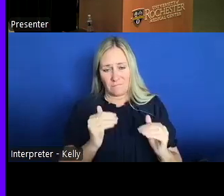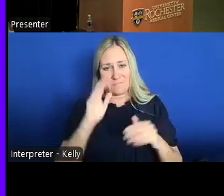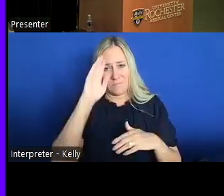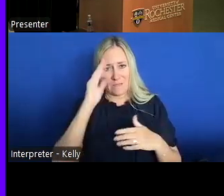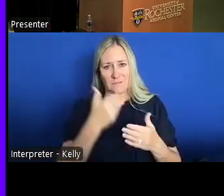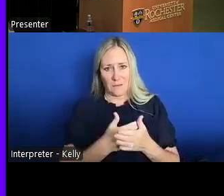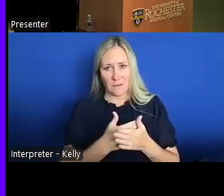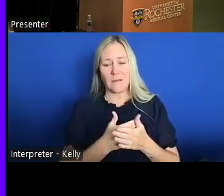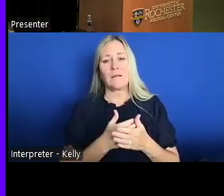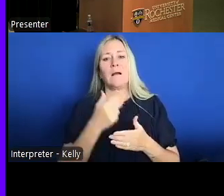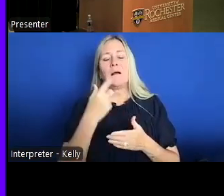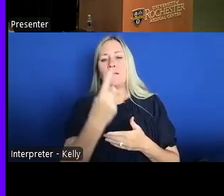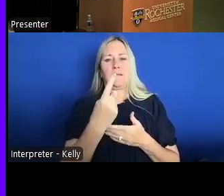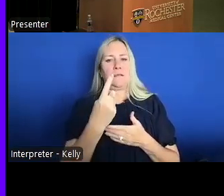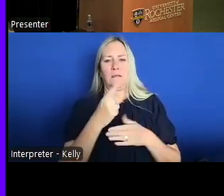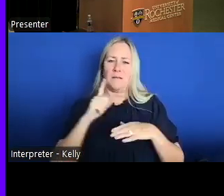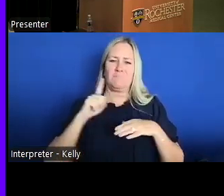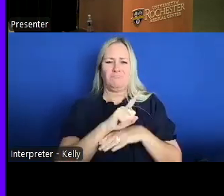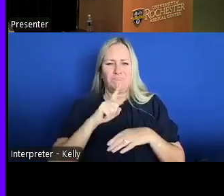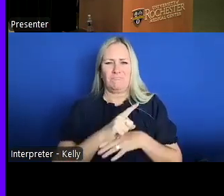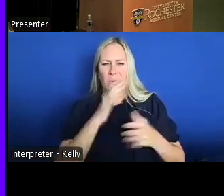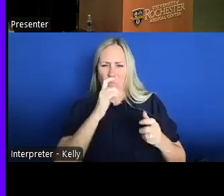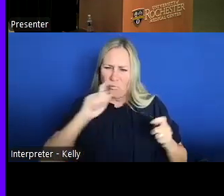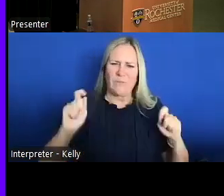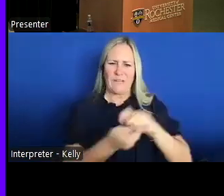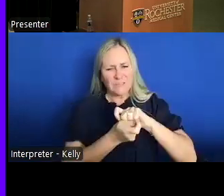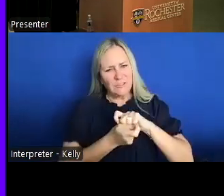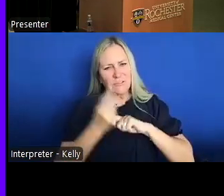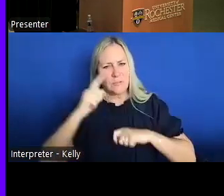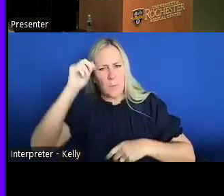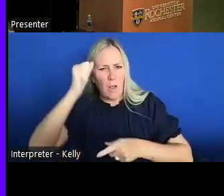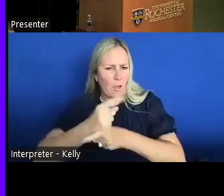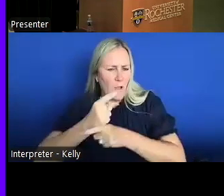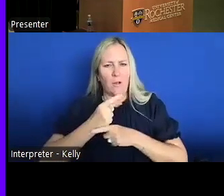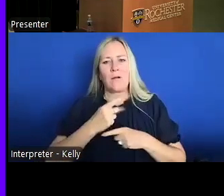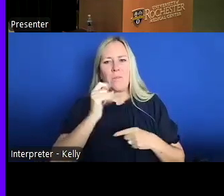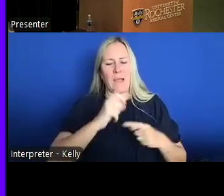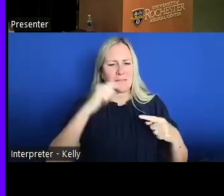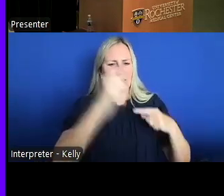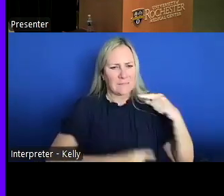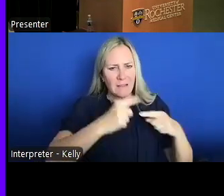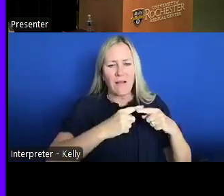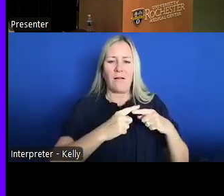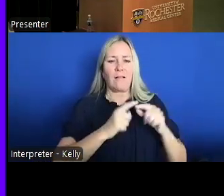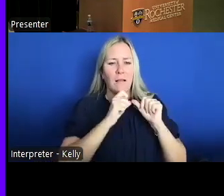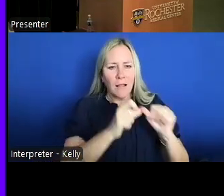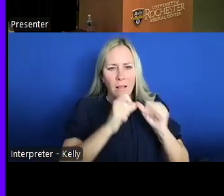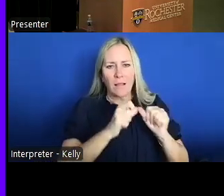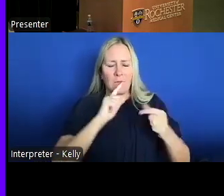streets to seek revenge to find out who did it to that cycle of of harm and retaliation that